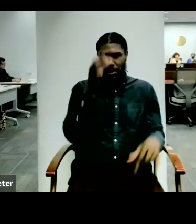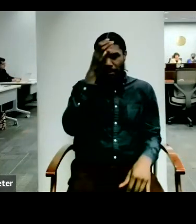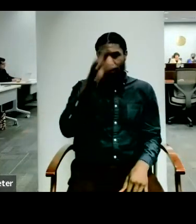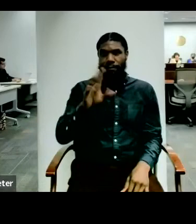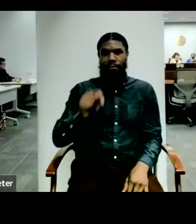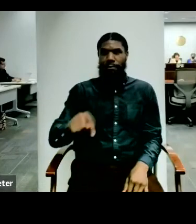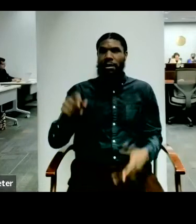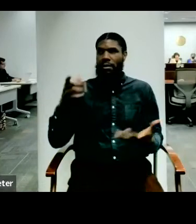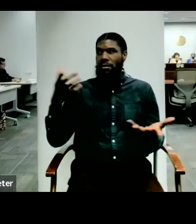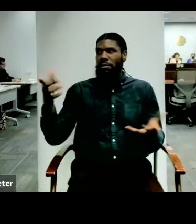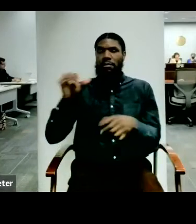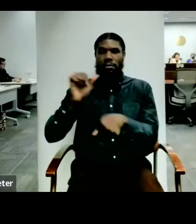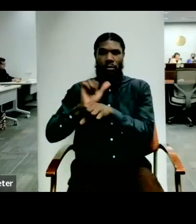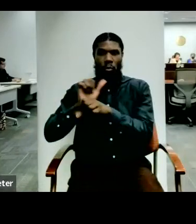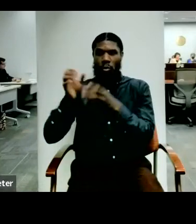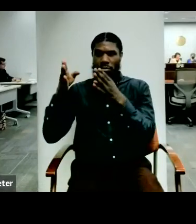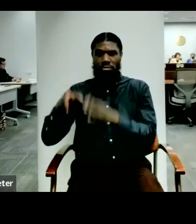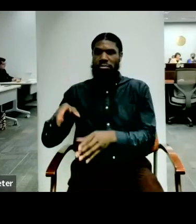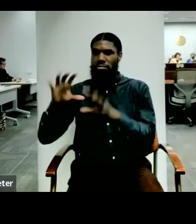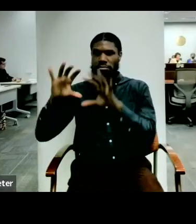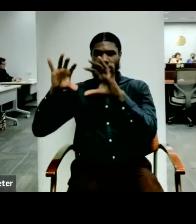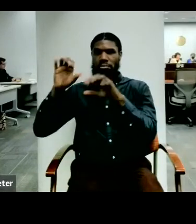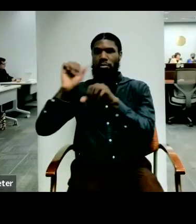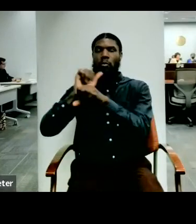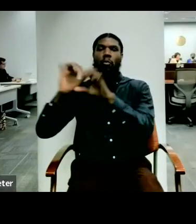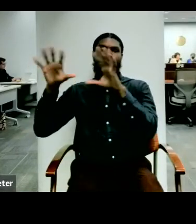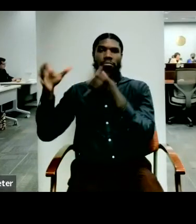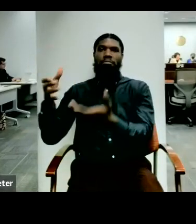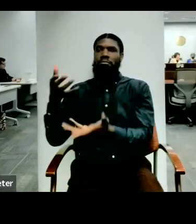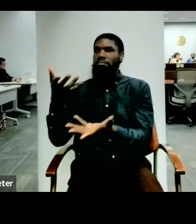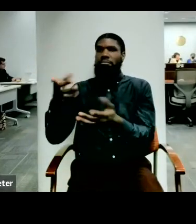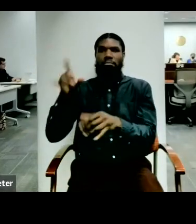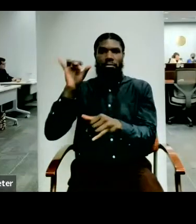Yep, I think I'm out of time. So we will have to continue the conversation. Thank you to all -- Of course, thank you.